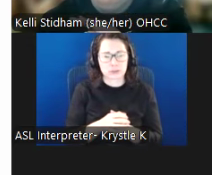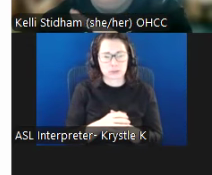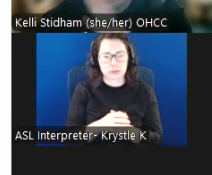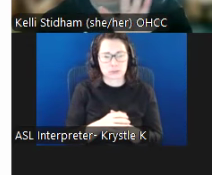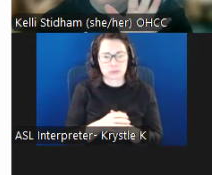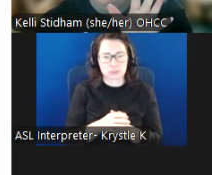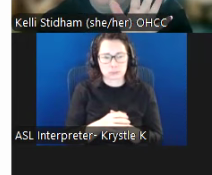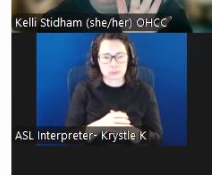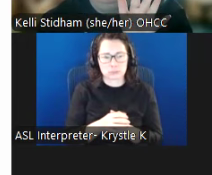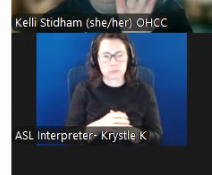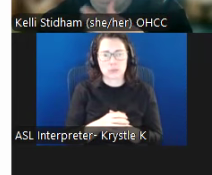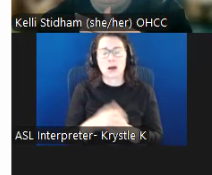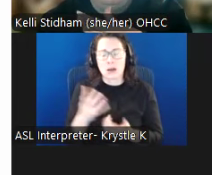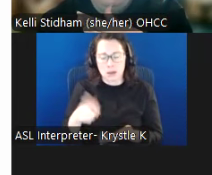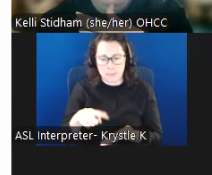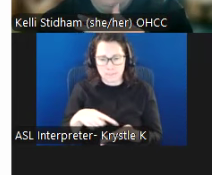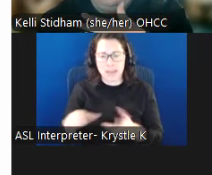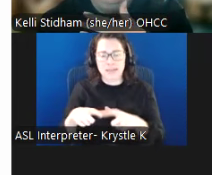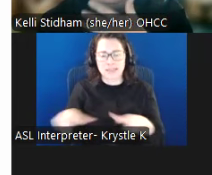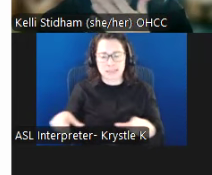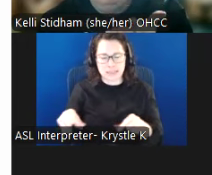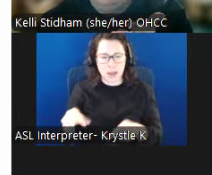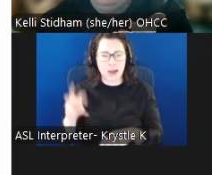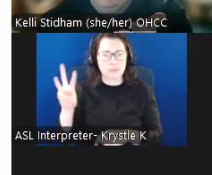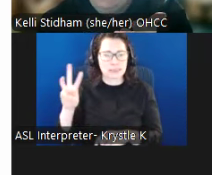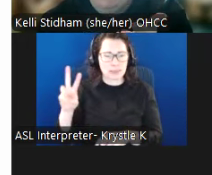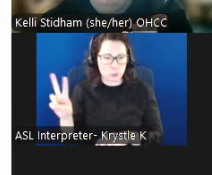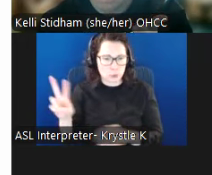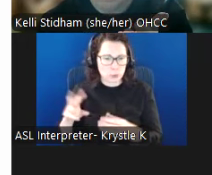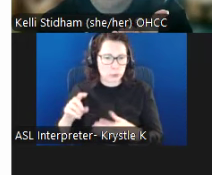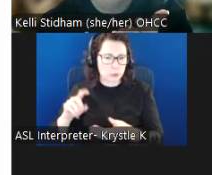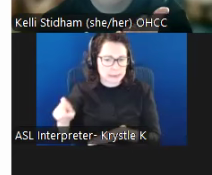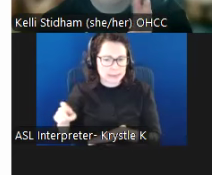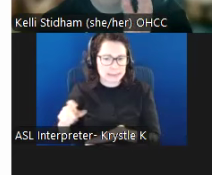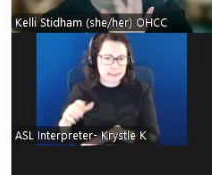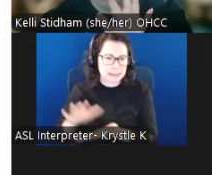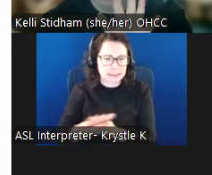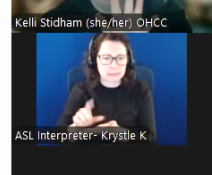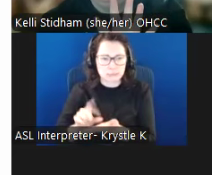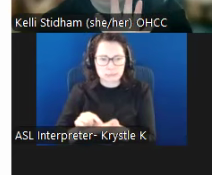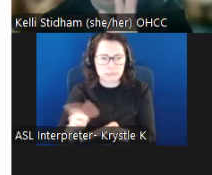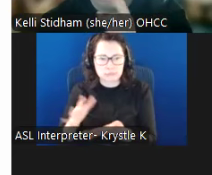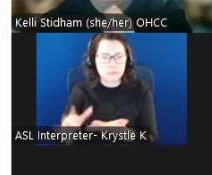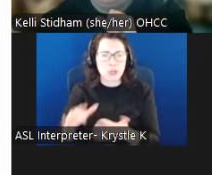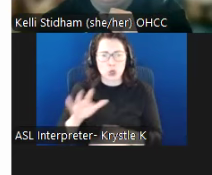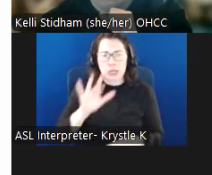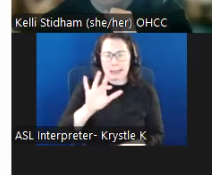uh paystub or W2 um needs that you might have, you can